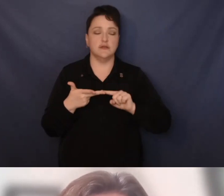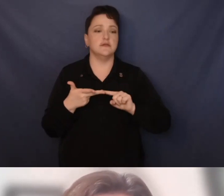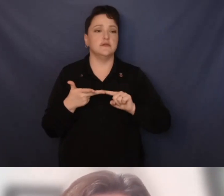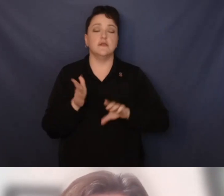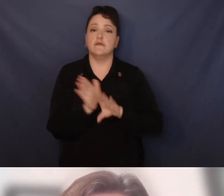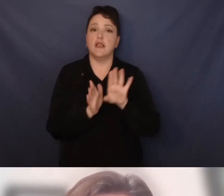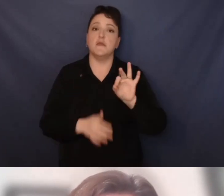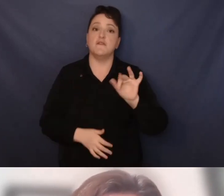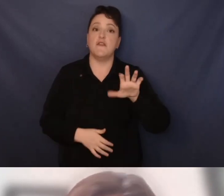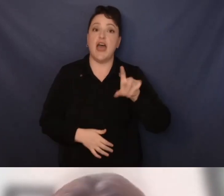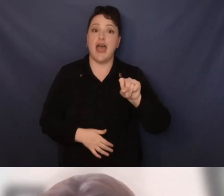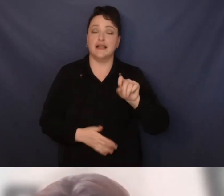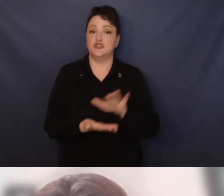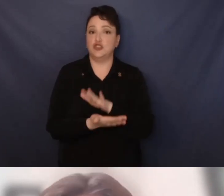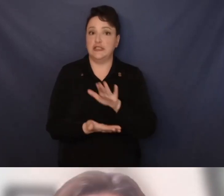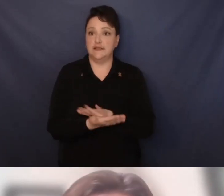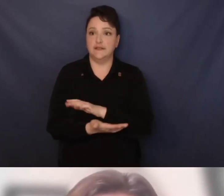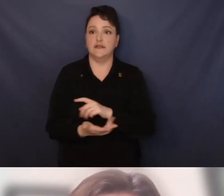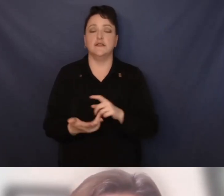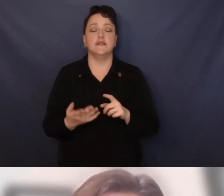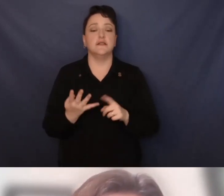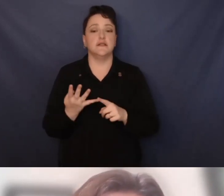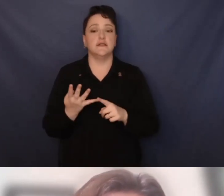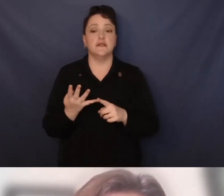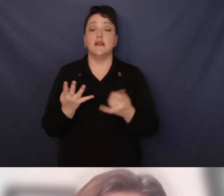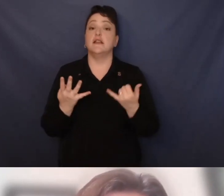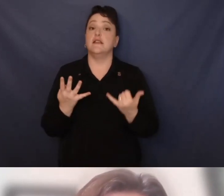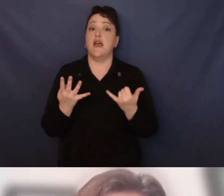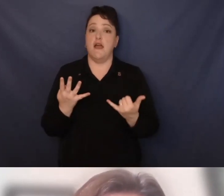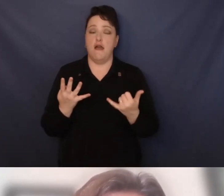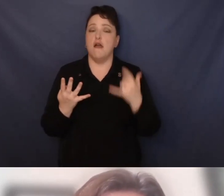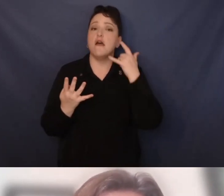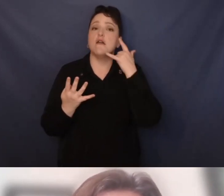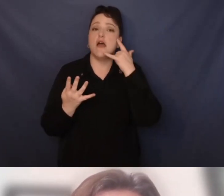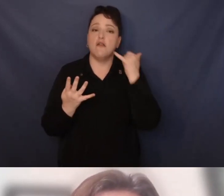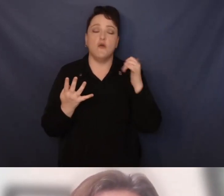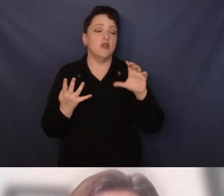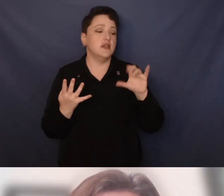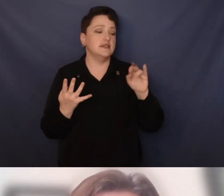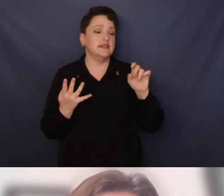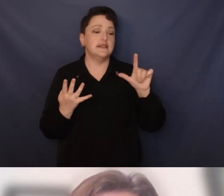Which is now called the California Civil Rights Department to do something. So we eventually got